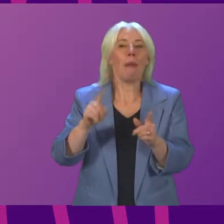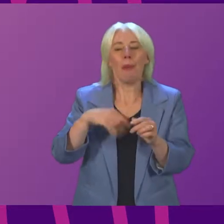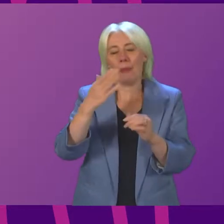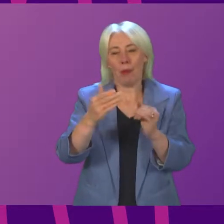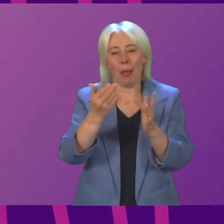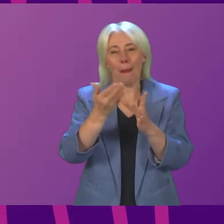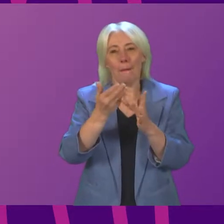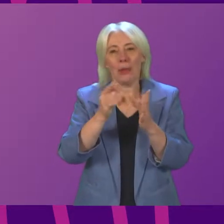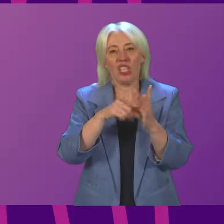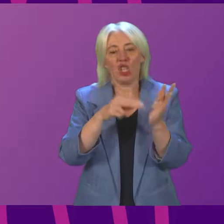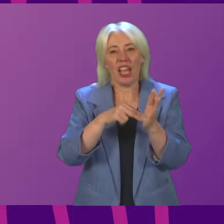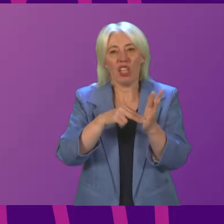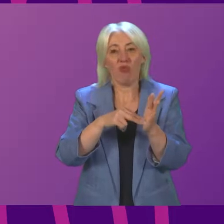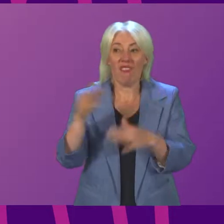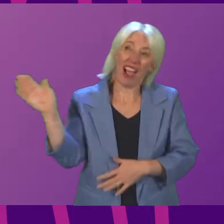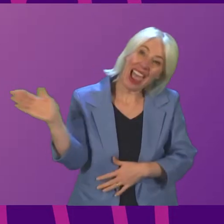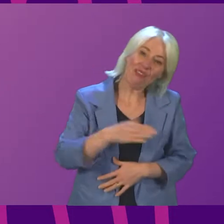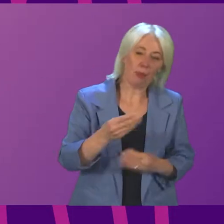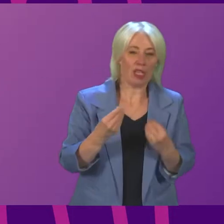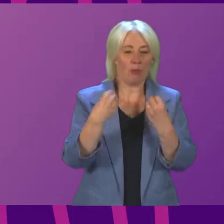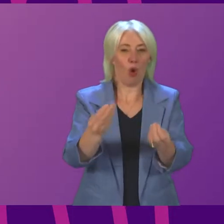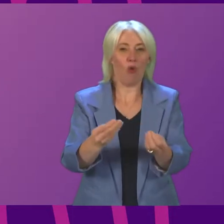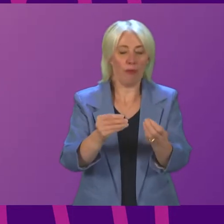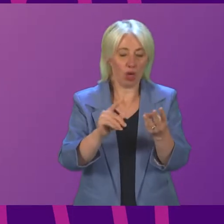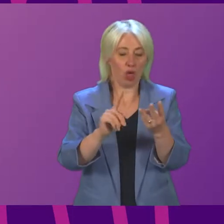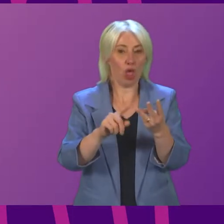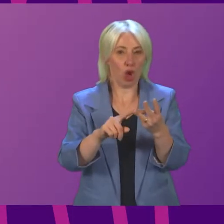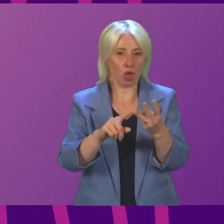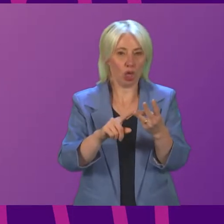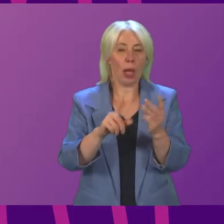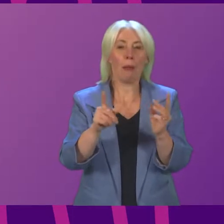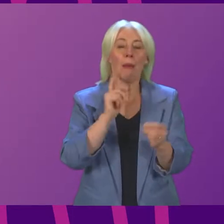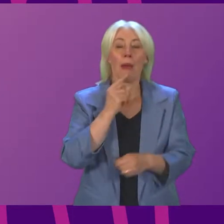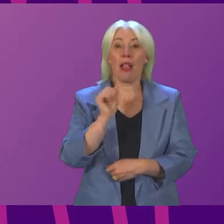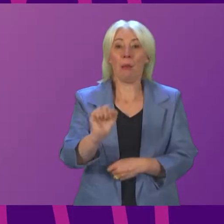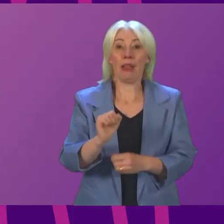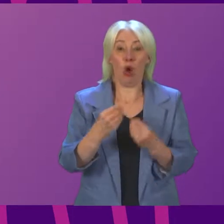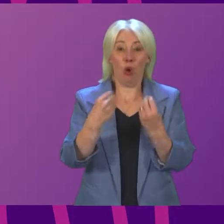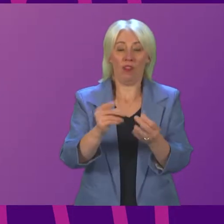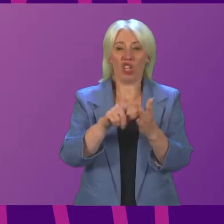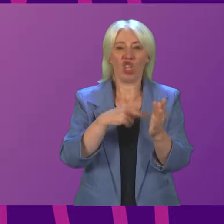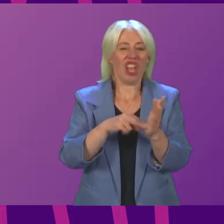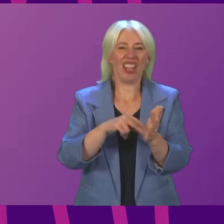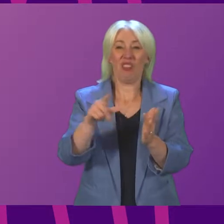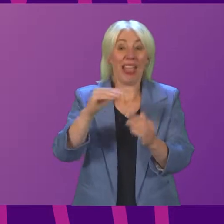for everyone to be offered their vaccination, but people who are offered it in mid-January will not be those who are at the highest level of clinical need.